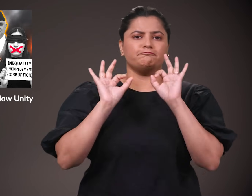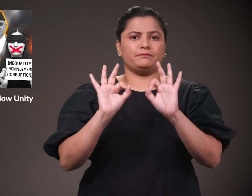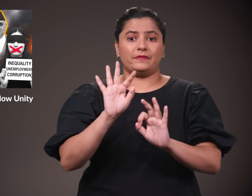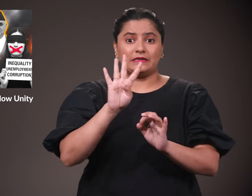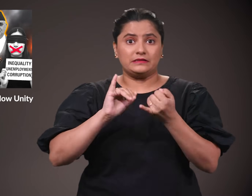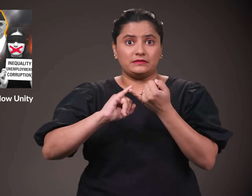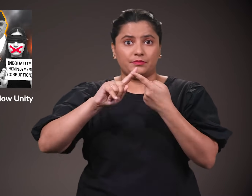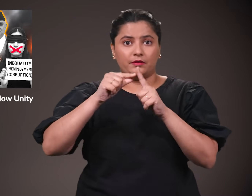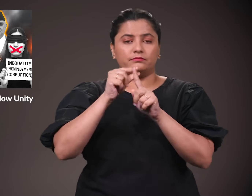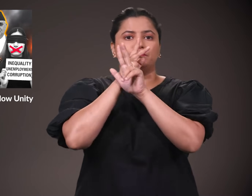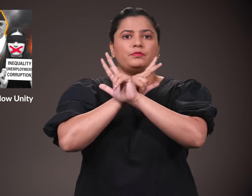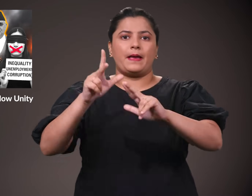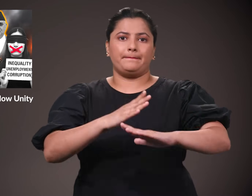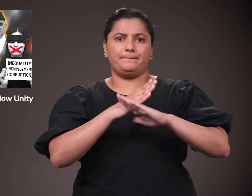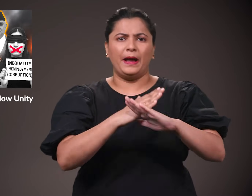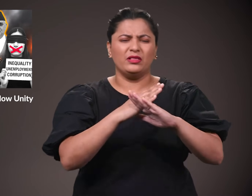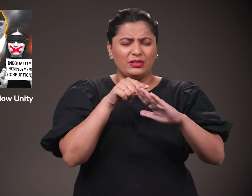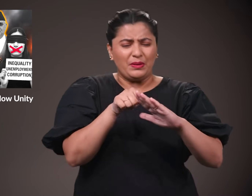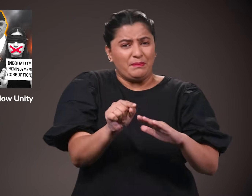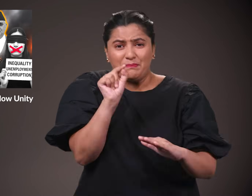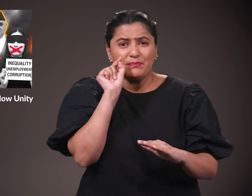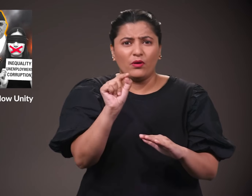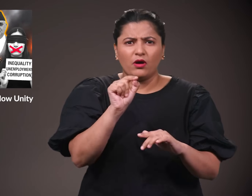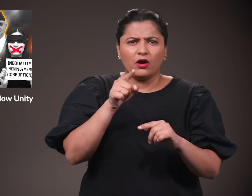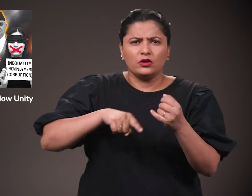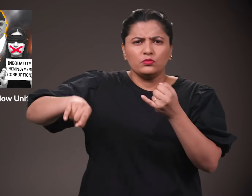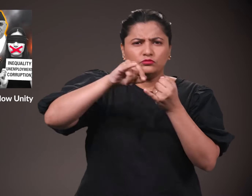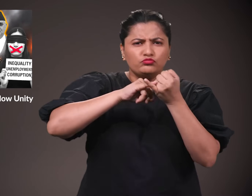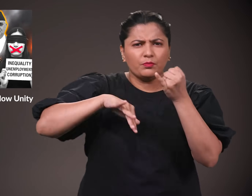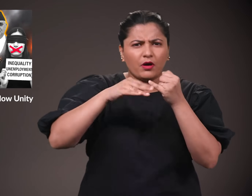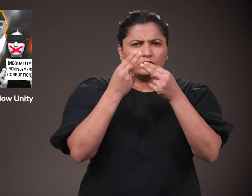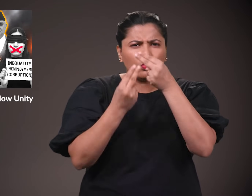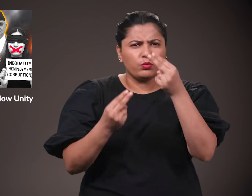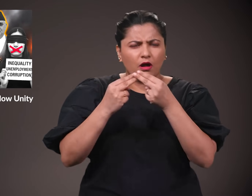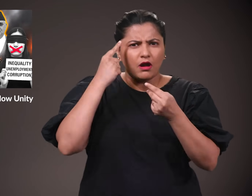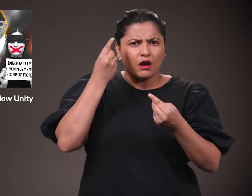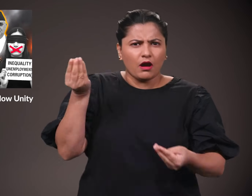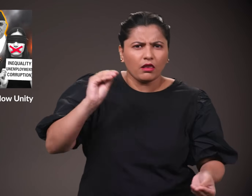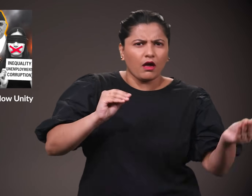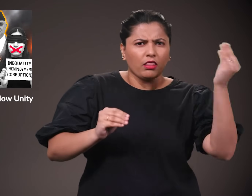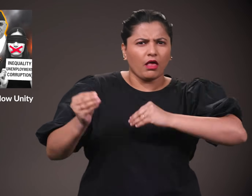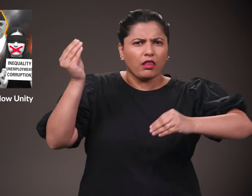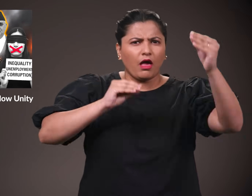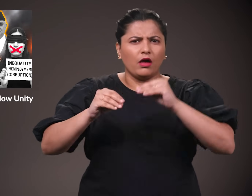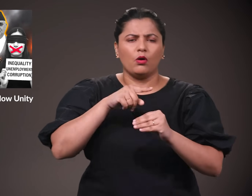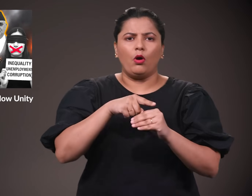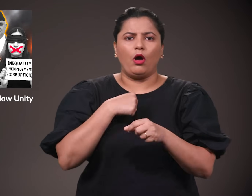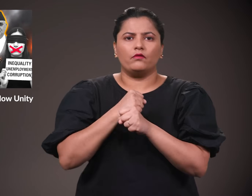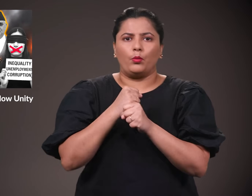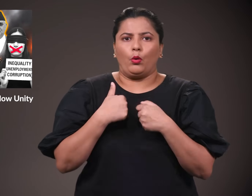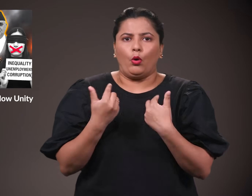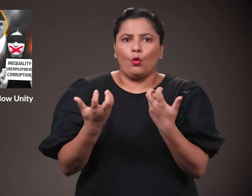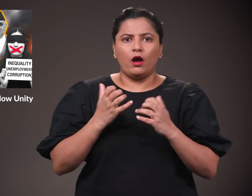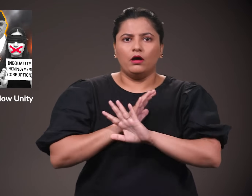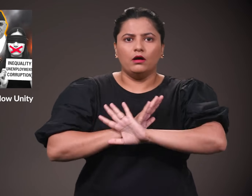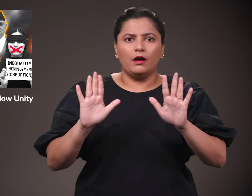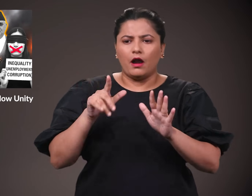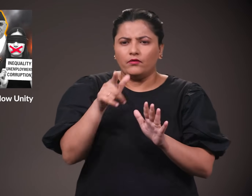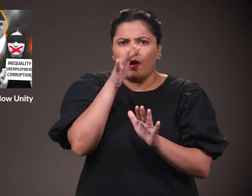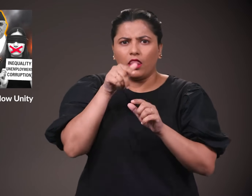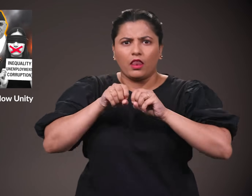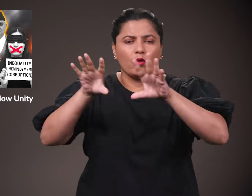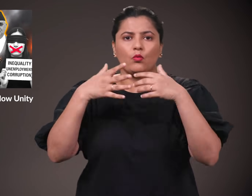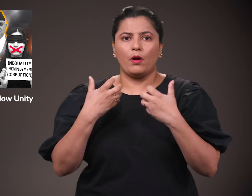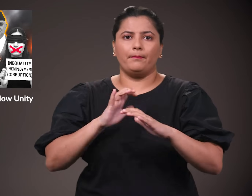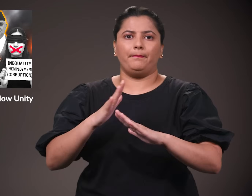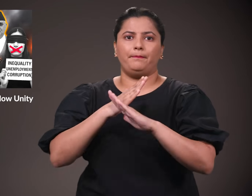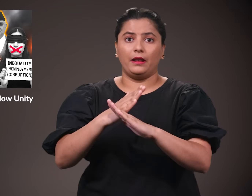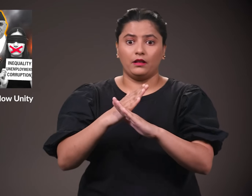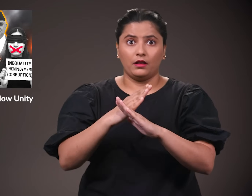So the ban was declared on 4th September to combat fake news and hate speech.